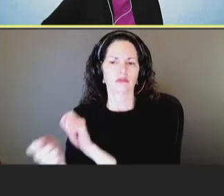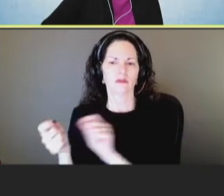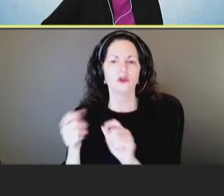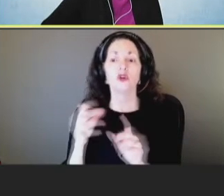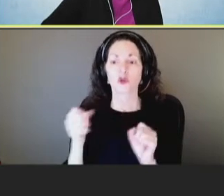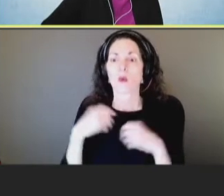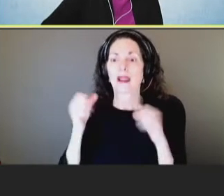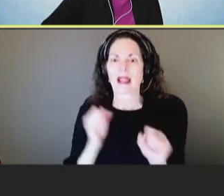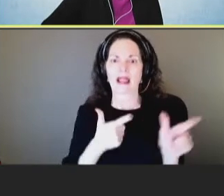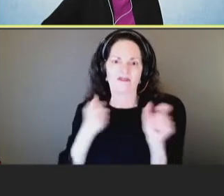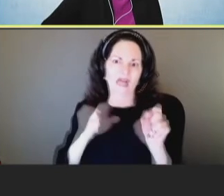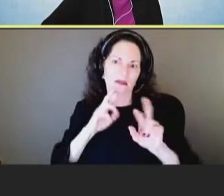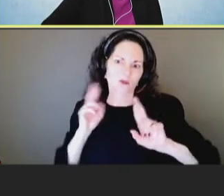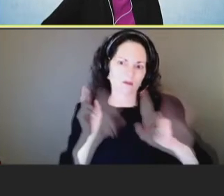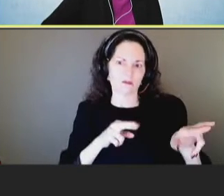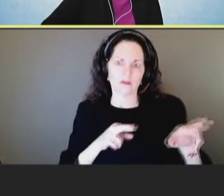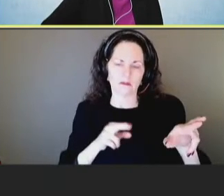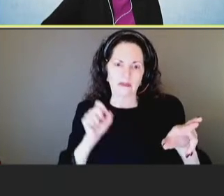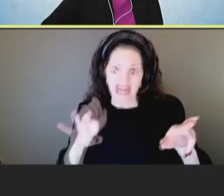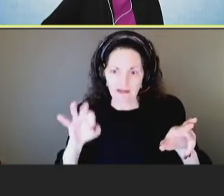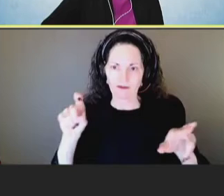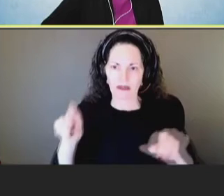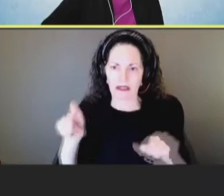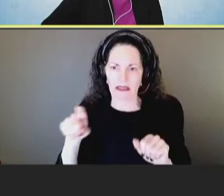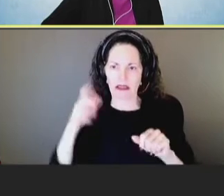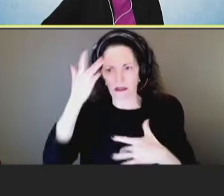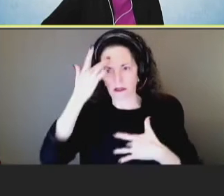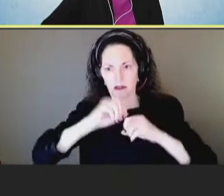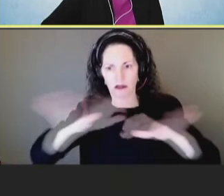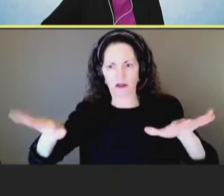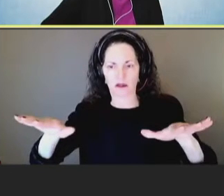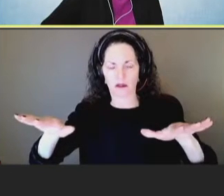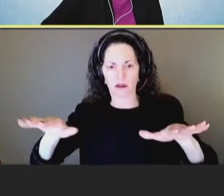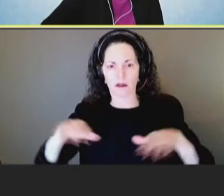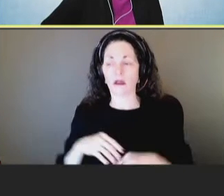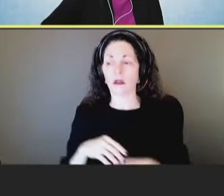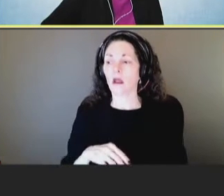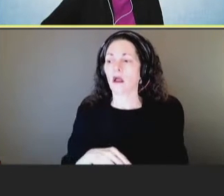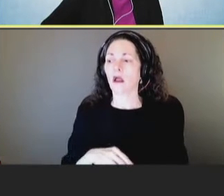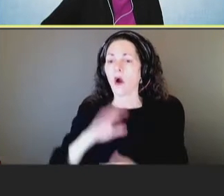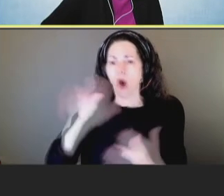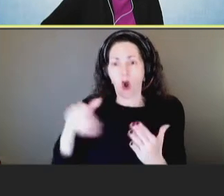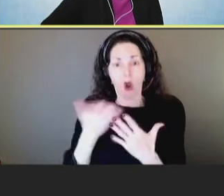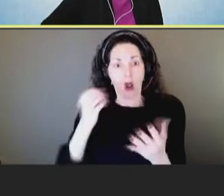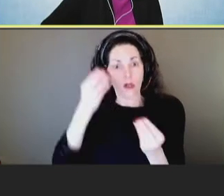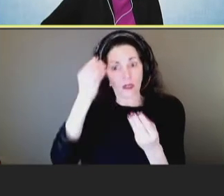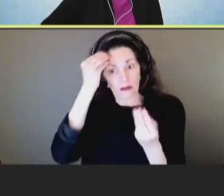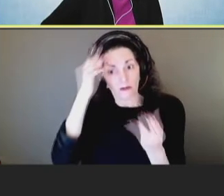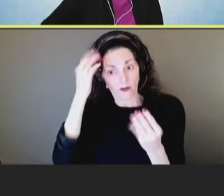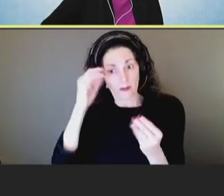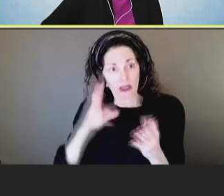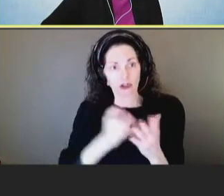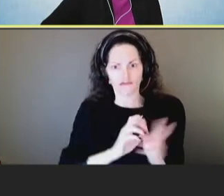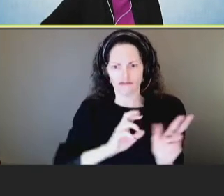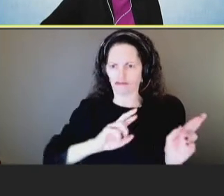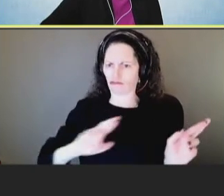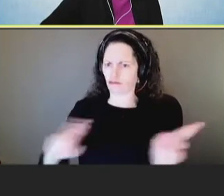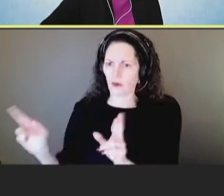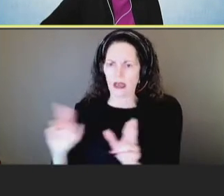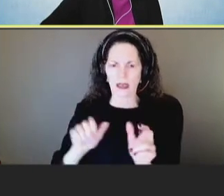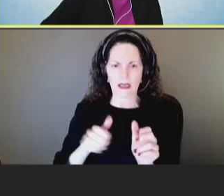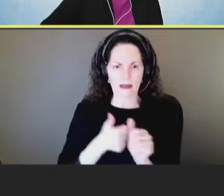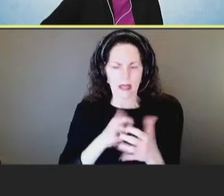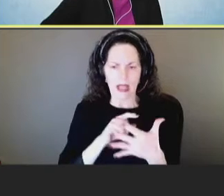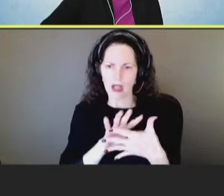need to go. And with all of these -- all of this data in place, we strive for it to lead